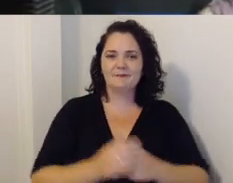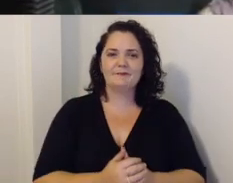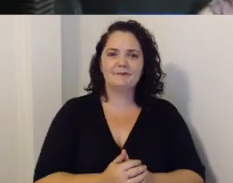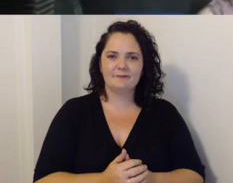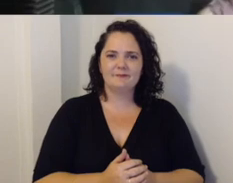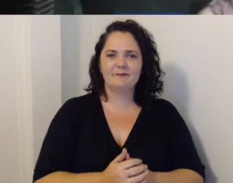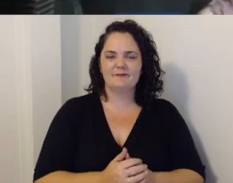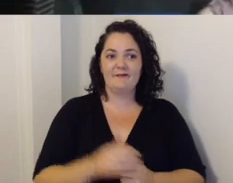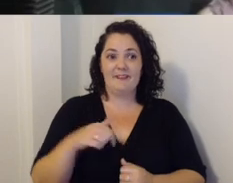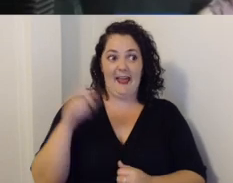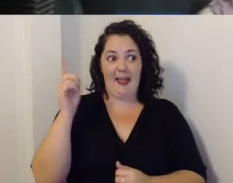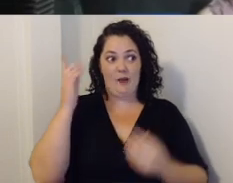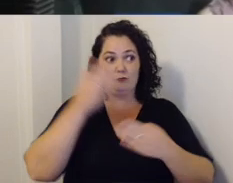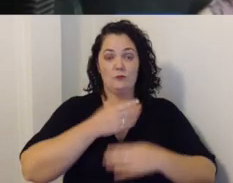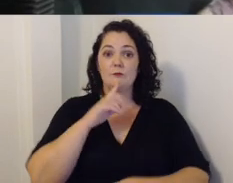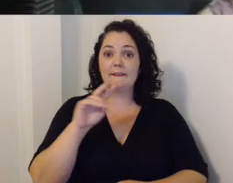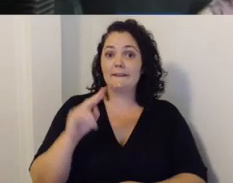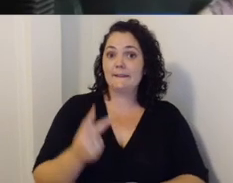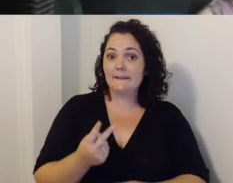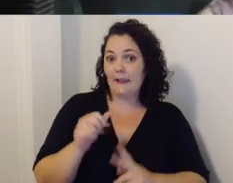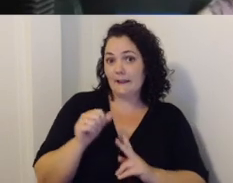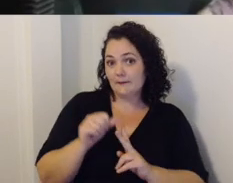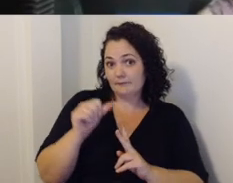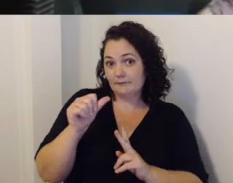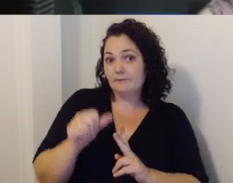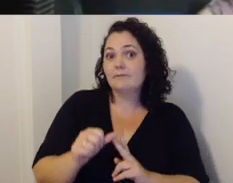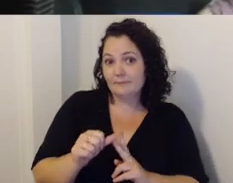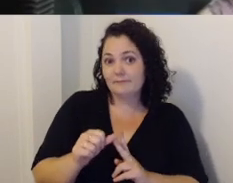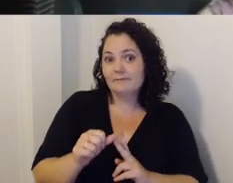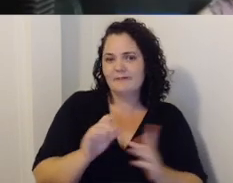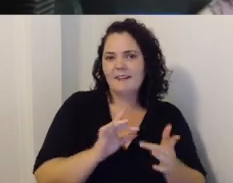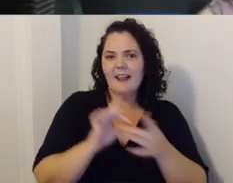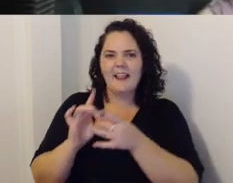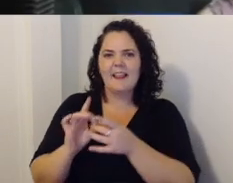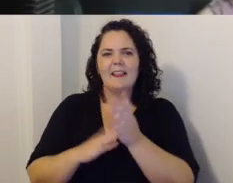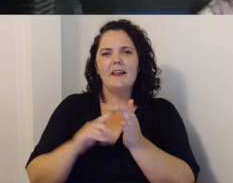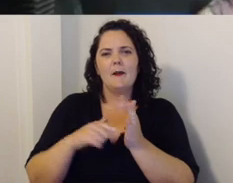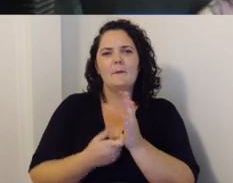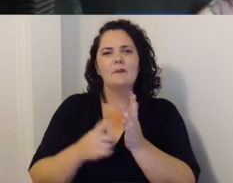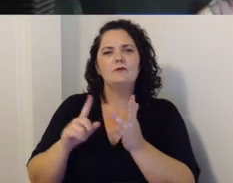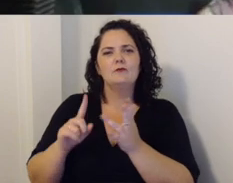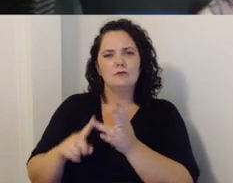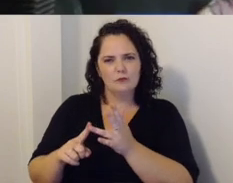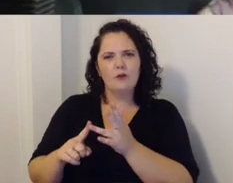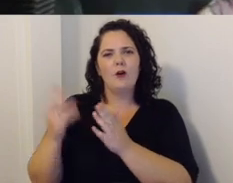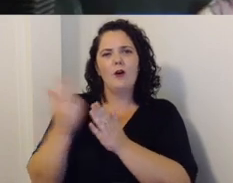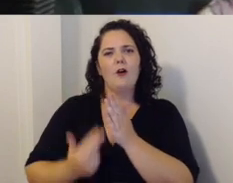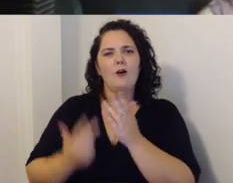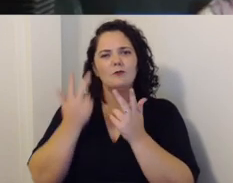drawing Draw Along with the Dead which is going to accompany the European Masterpieces from the Metropolitan Museum of Art New York show that's happening right now at the Gallery of Modern